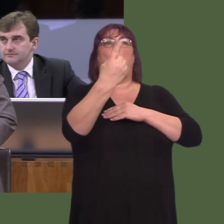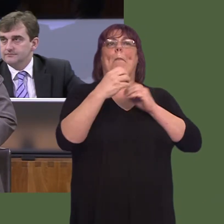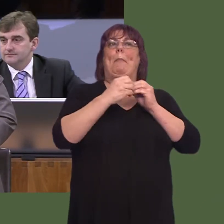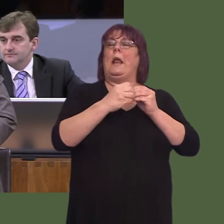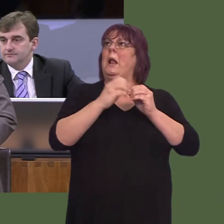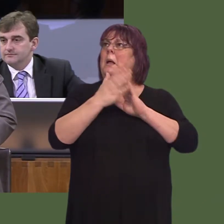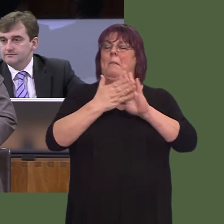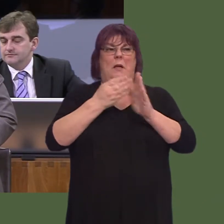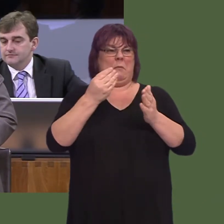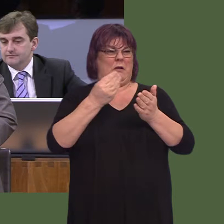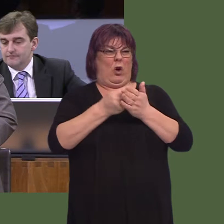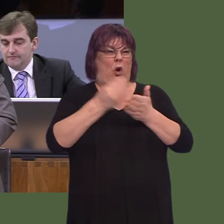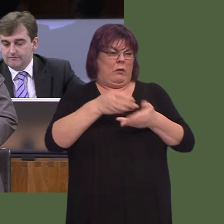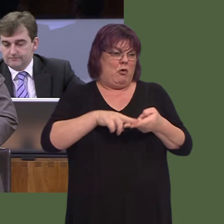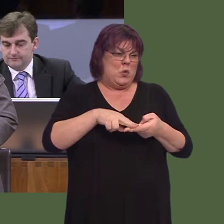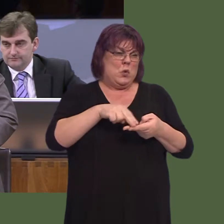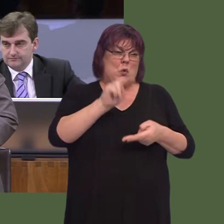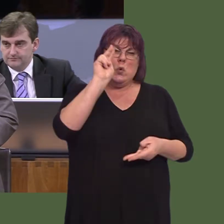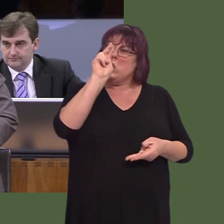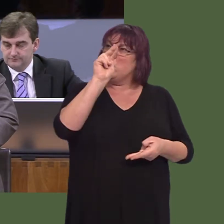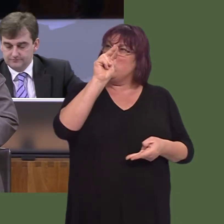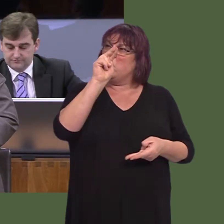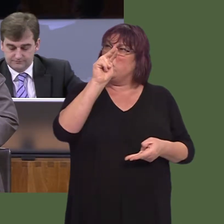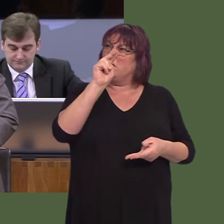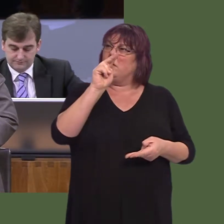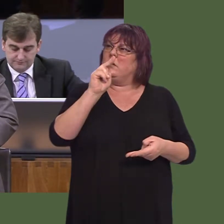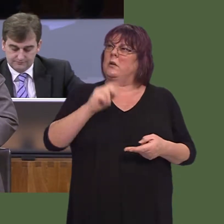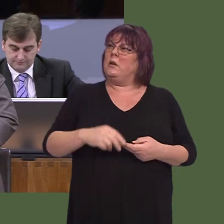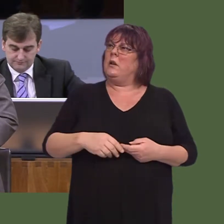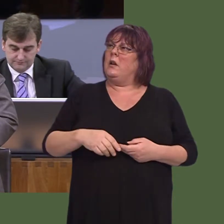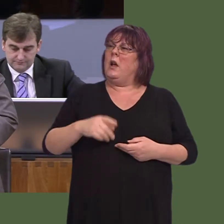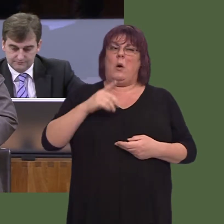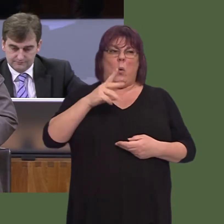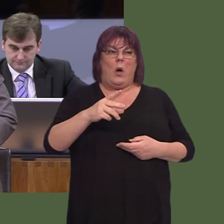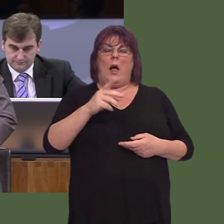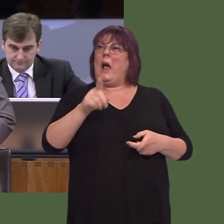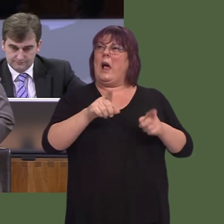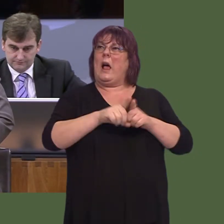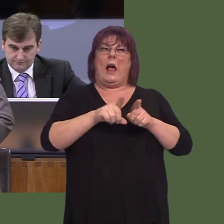doubled, by the civil service's own figures that they put to the inquiry and also identified